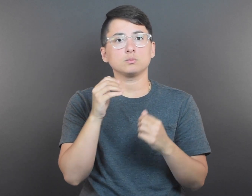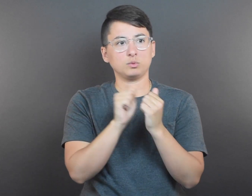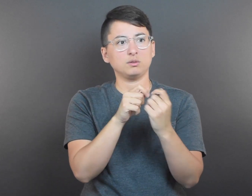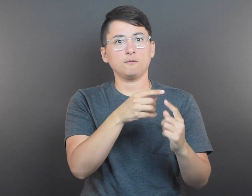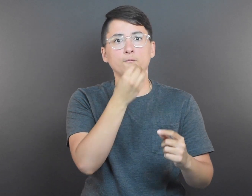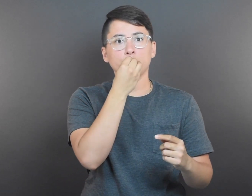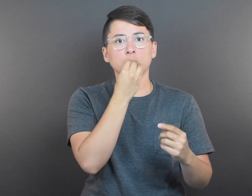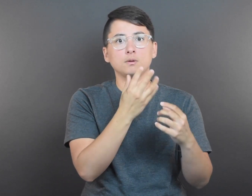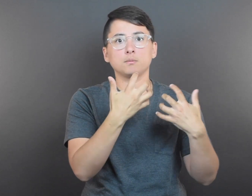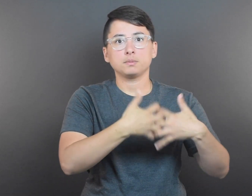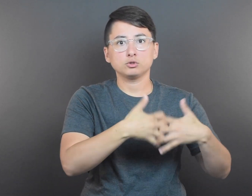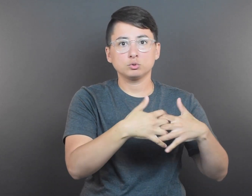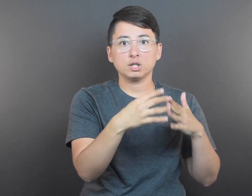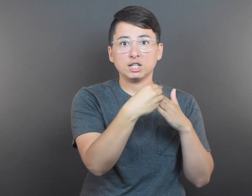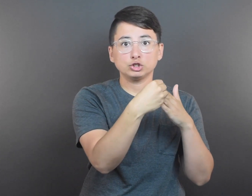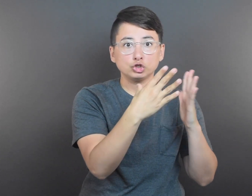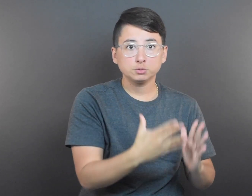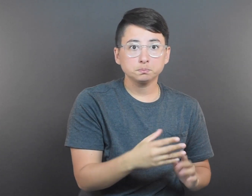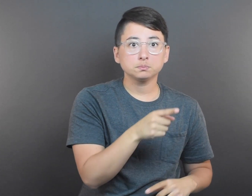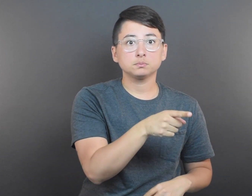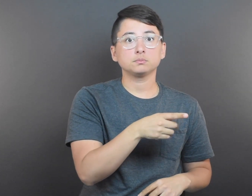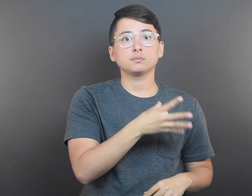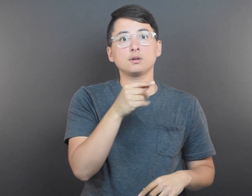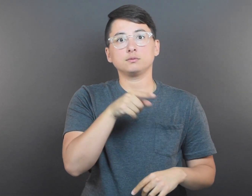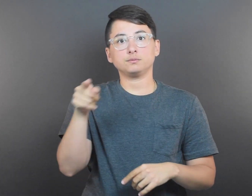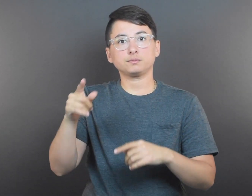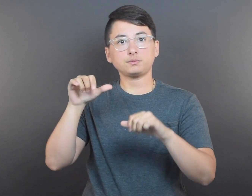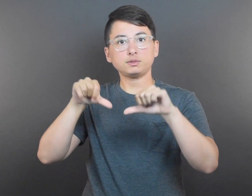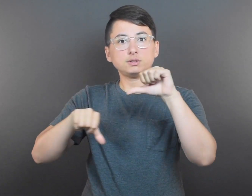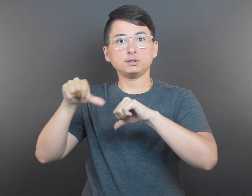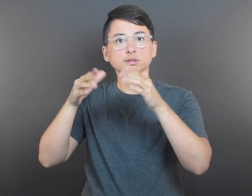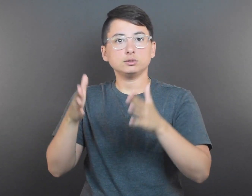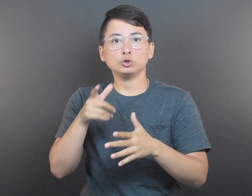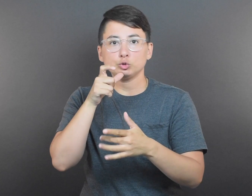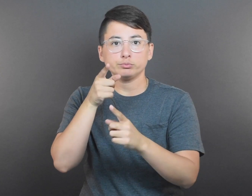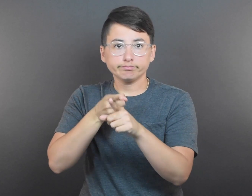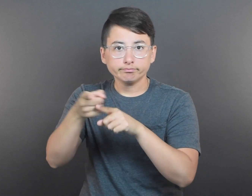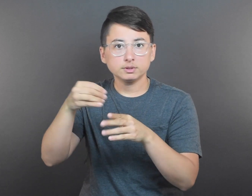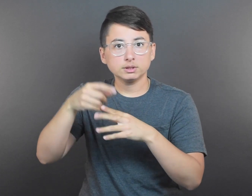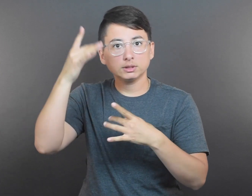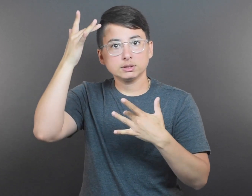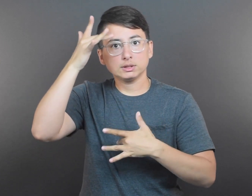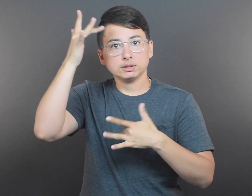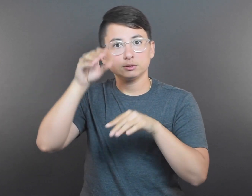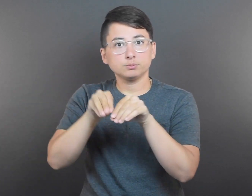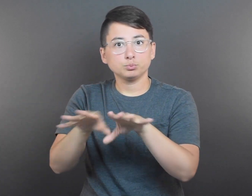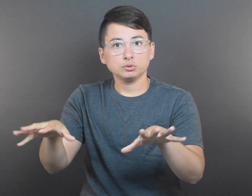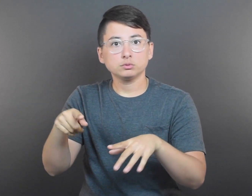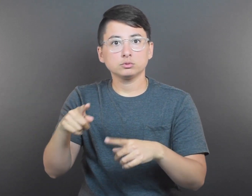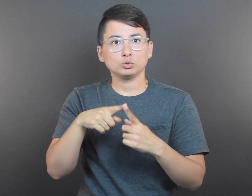and epidemiologists to address the high levels of COVID-19 spread.”